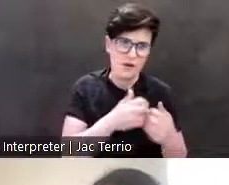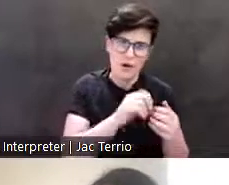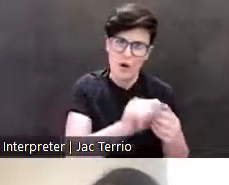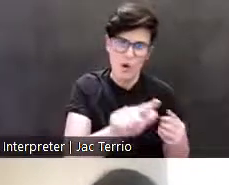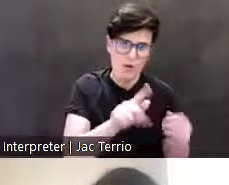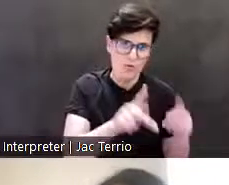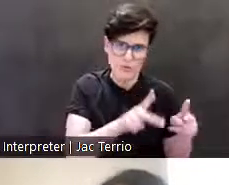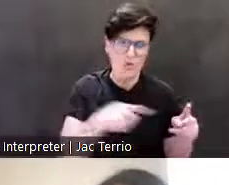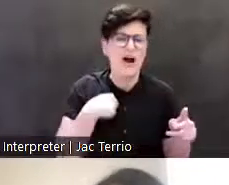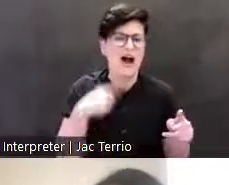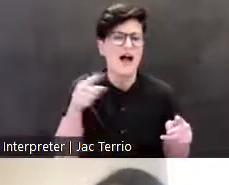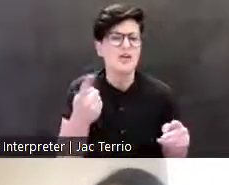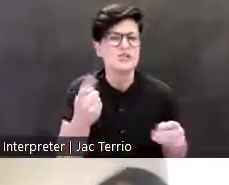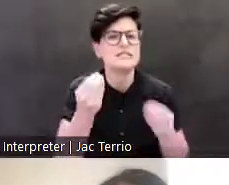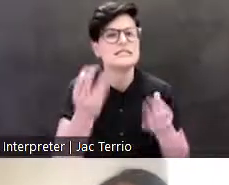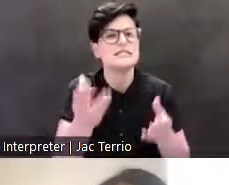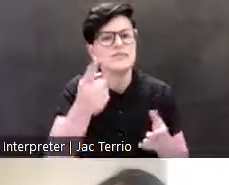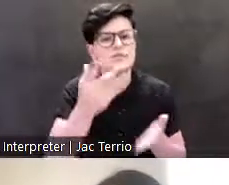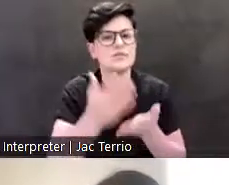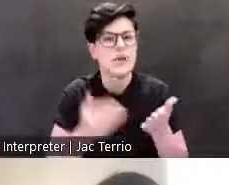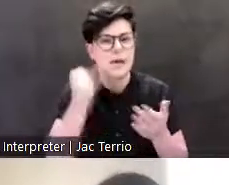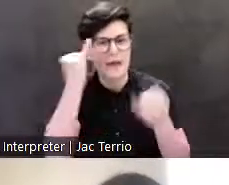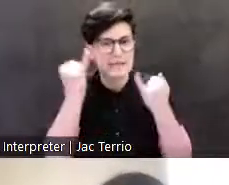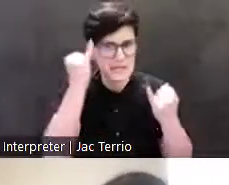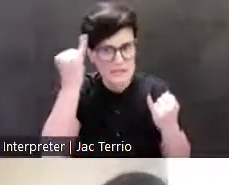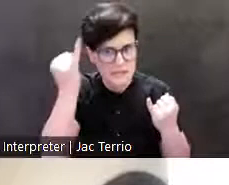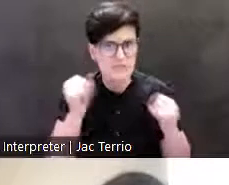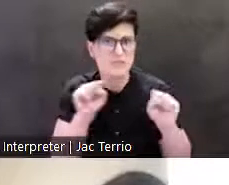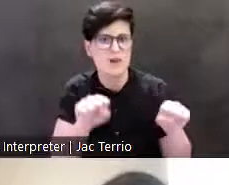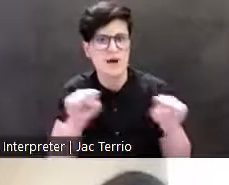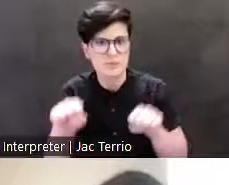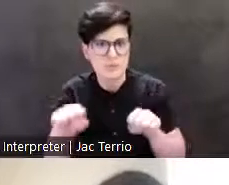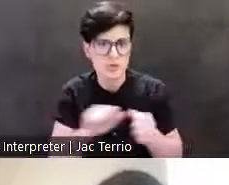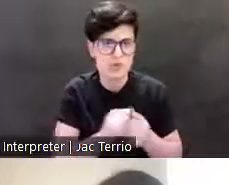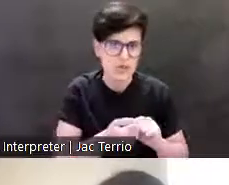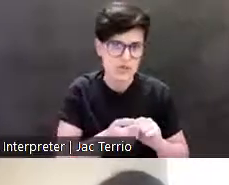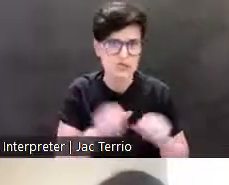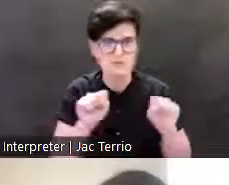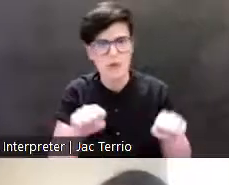of possible changes in rules. Each thing is really an individualized determination.